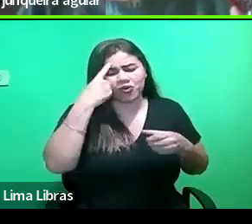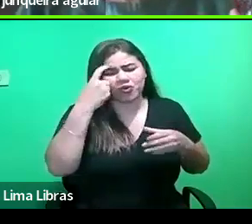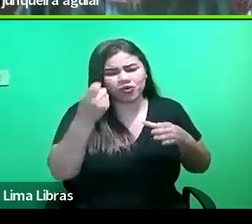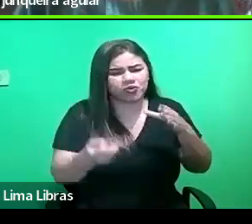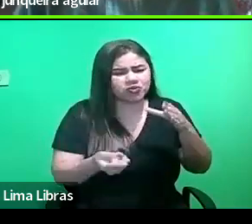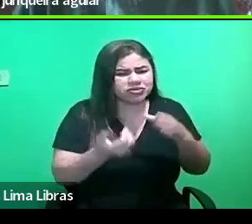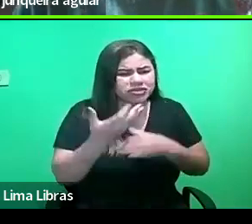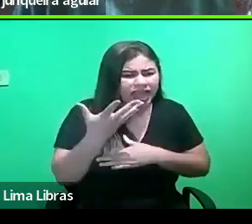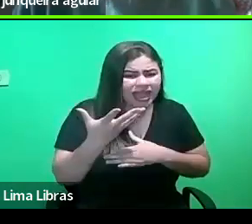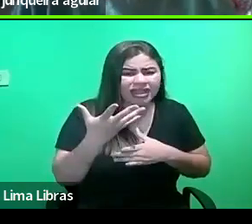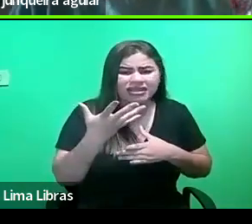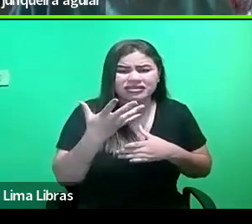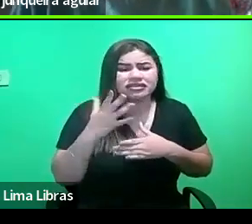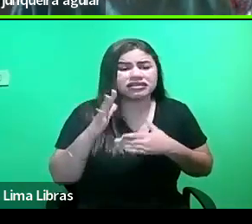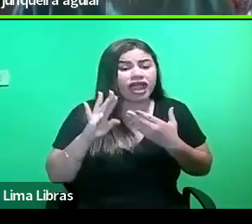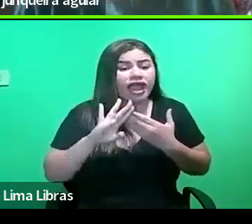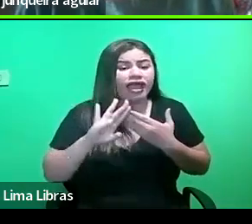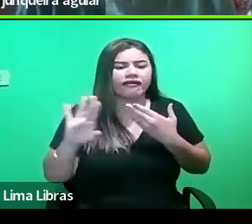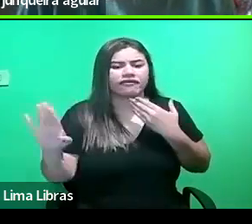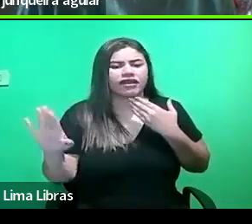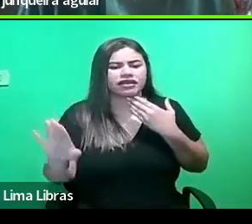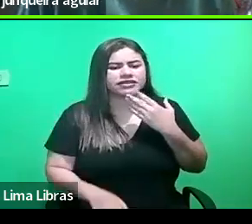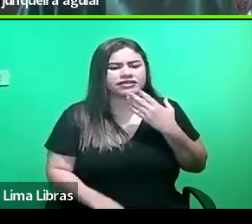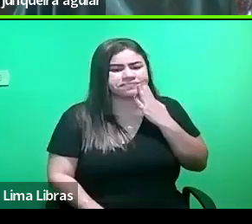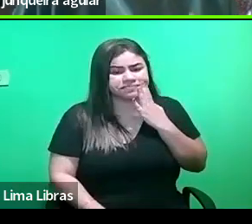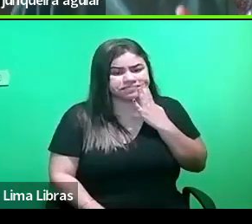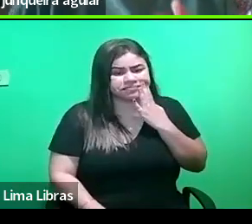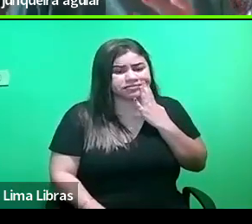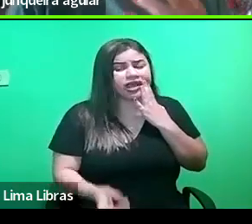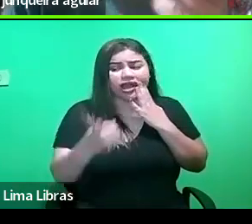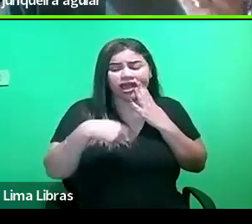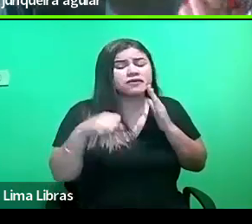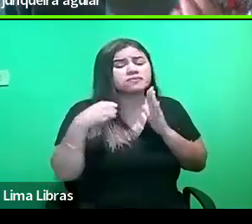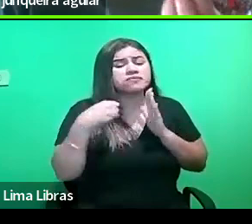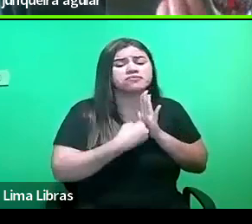a possibility